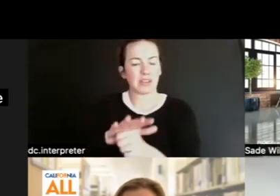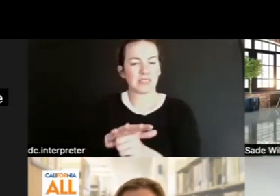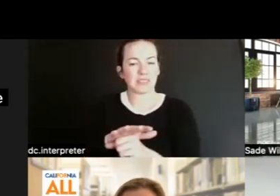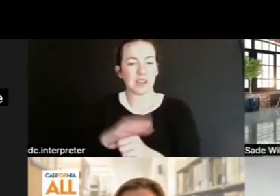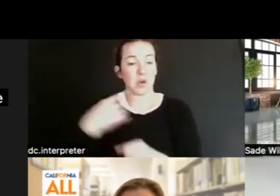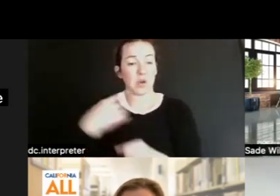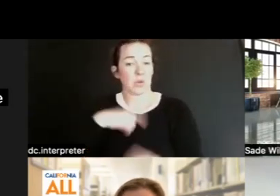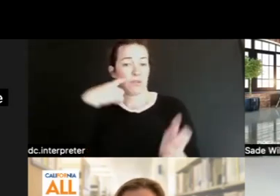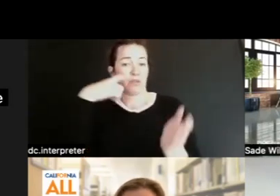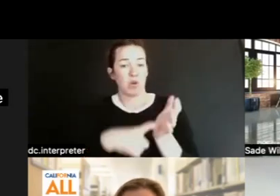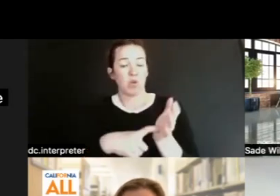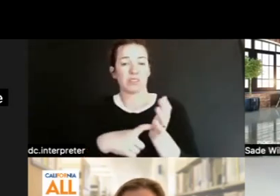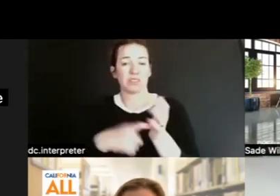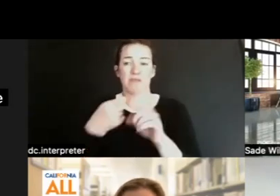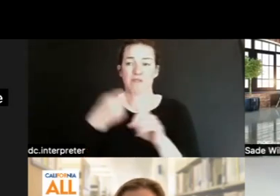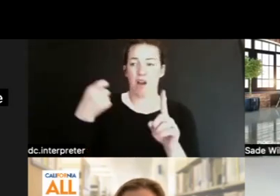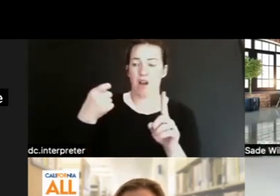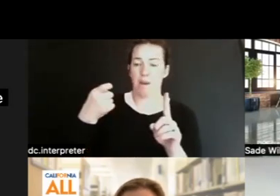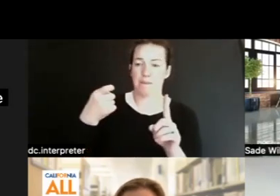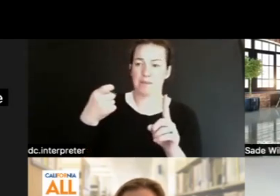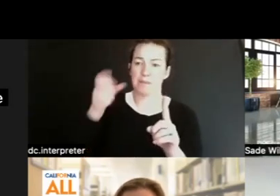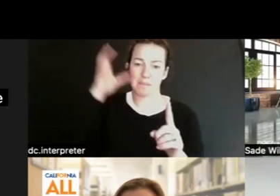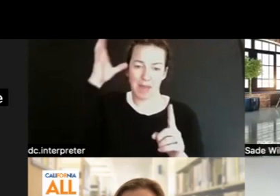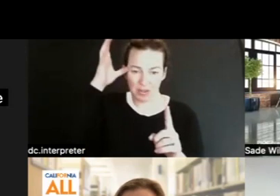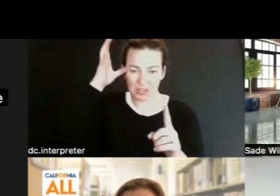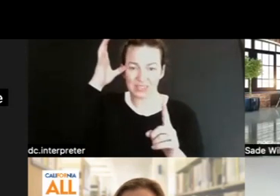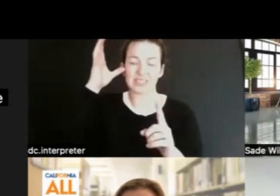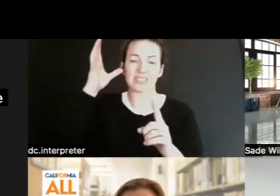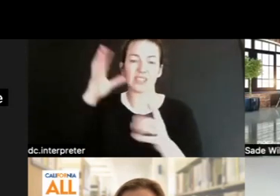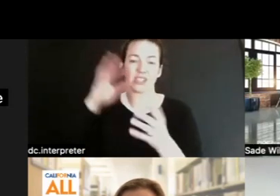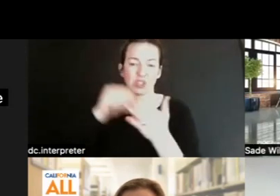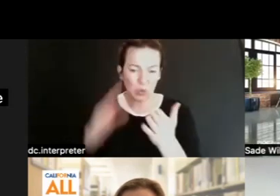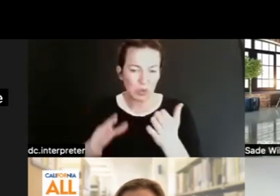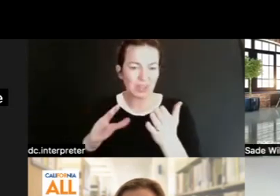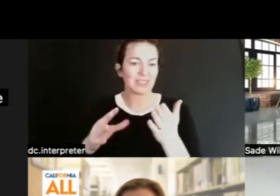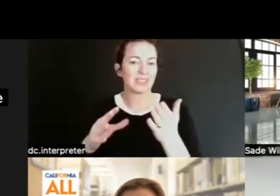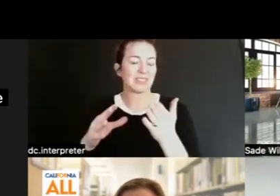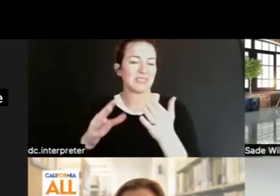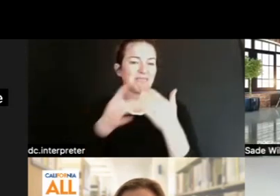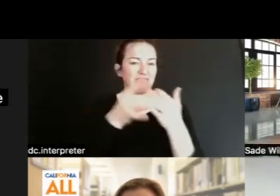down from the parents into the students, but then also just leading into this generational